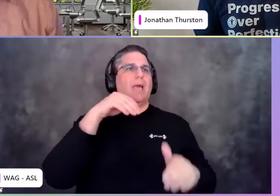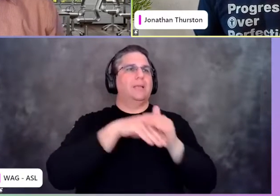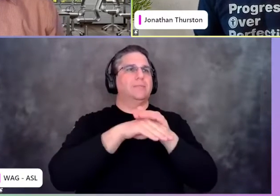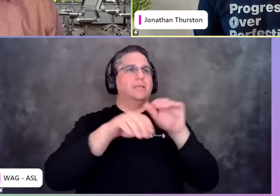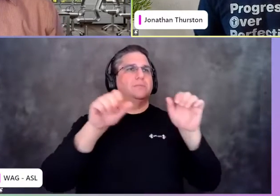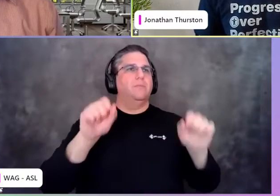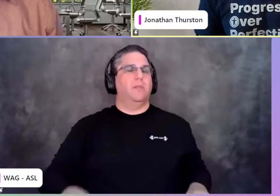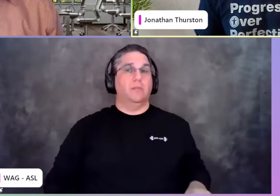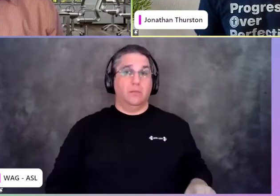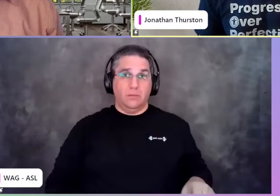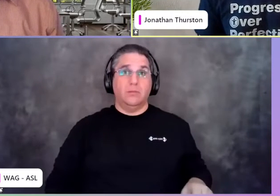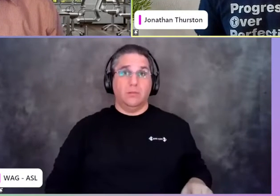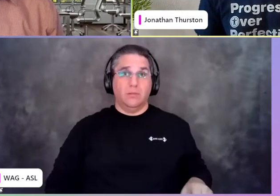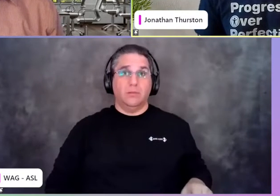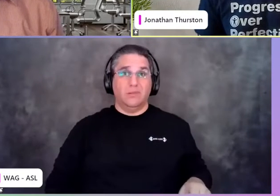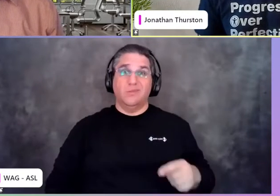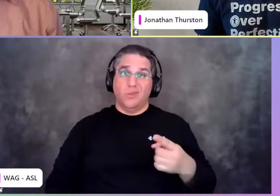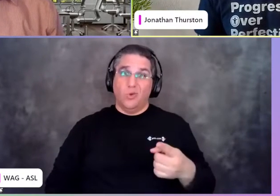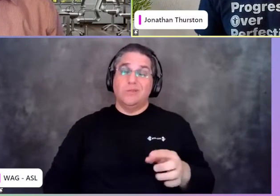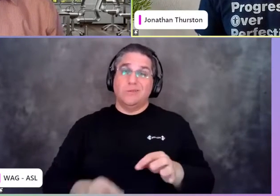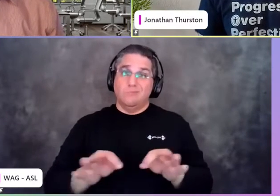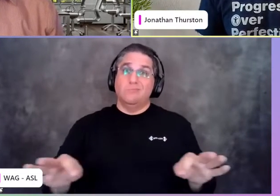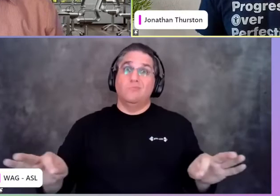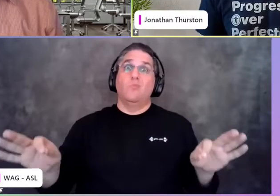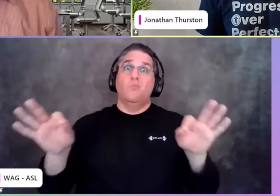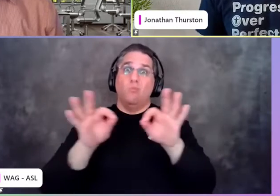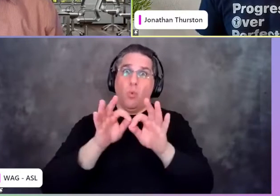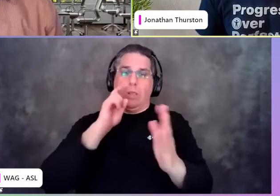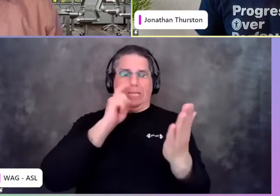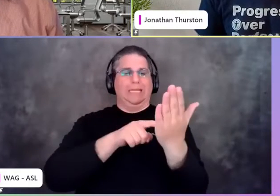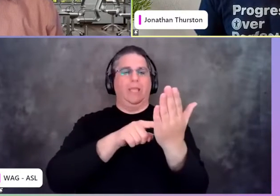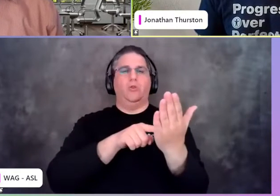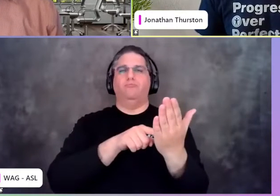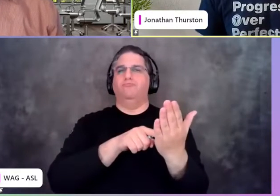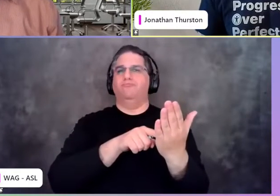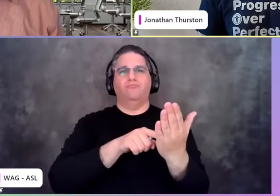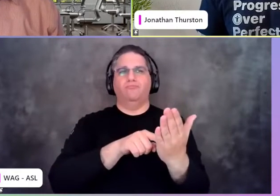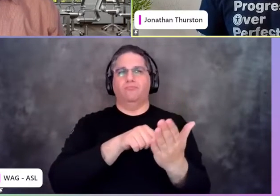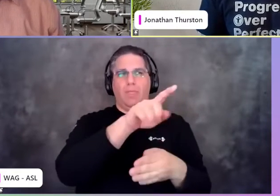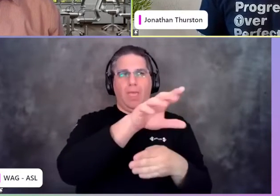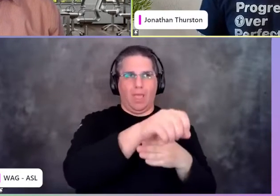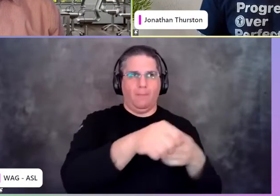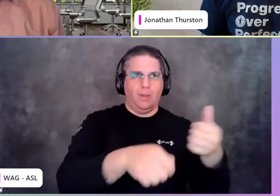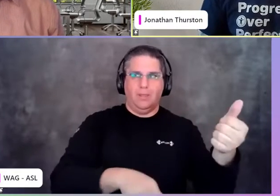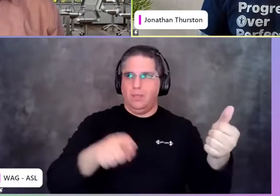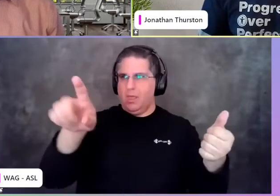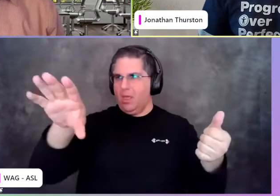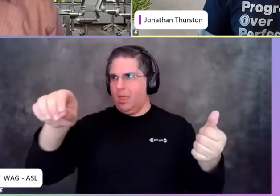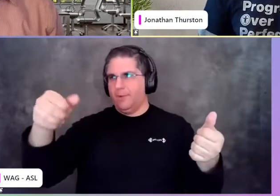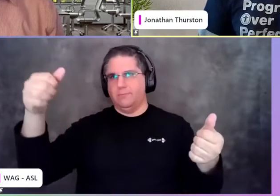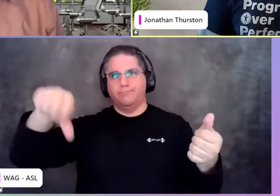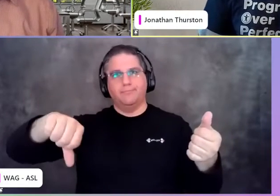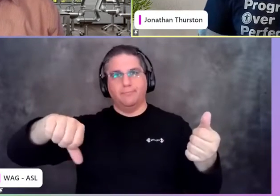also telling the world that you are a company that is inaccessible. It's an extremely important pillar to